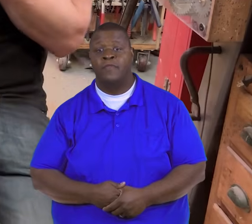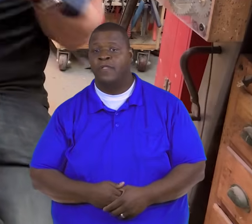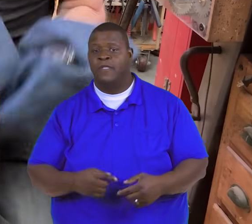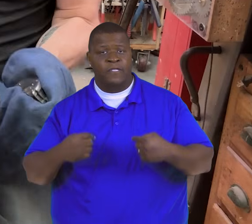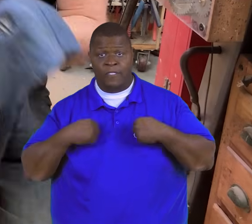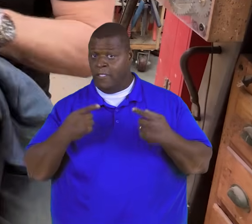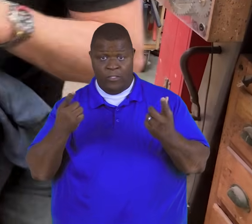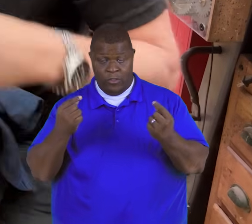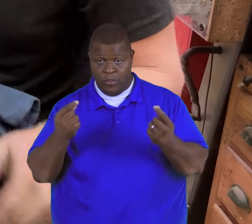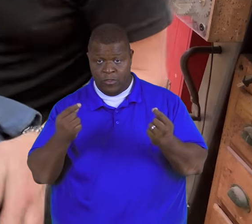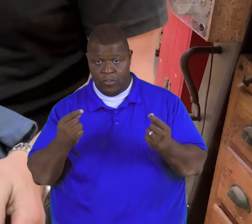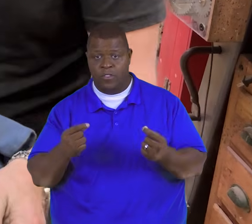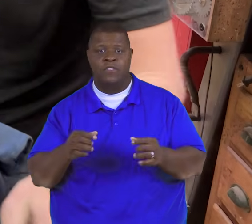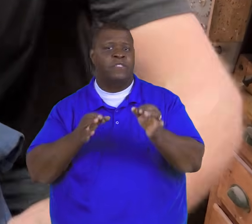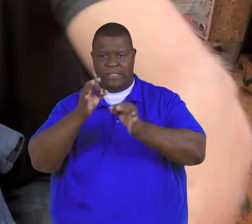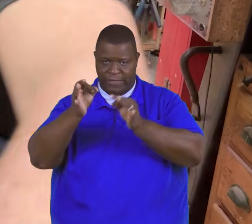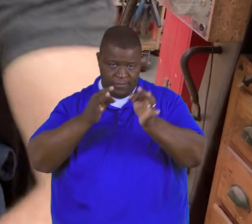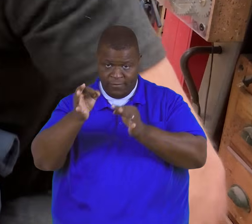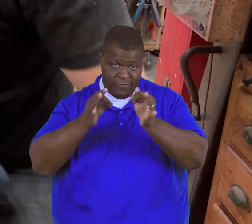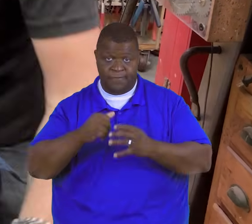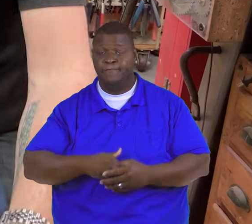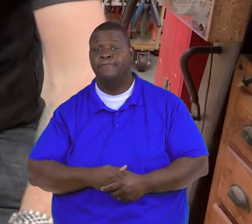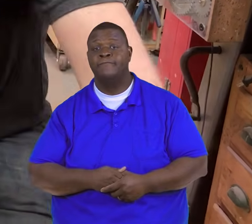It's worth talking about what I'm doing here in this exercise.